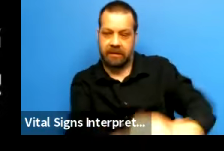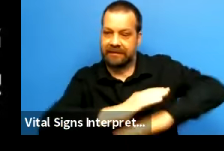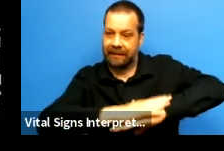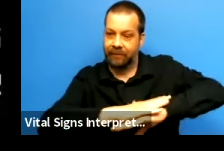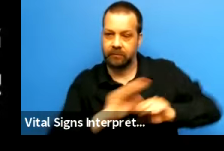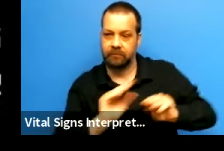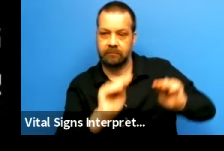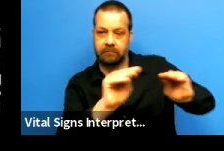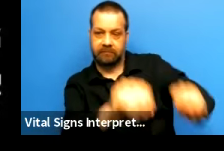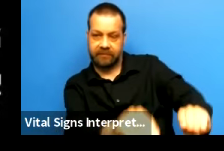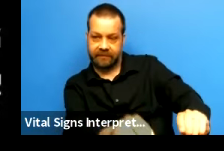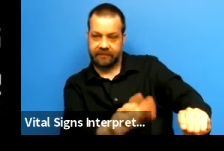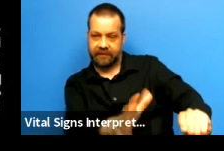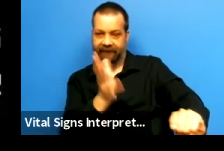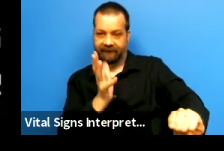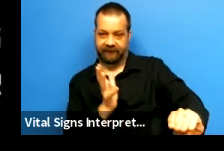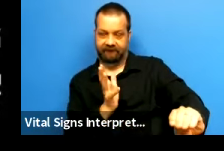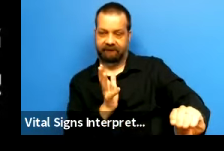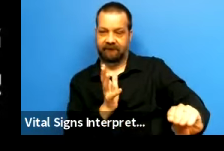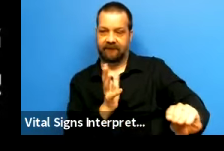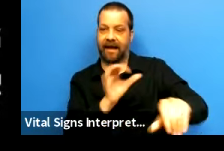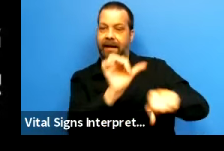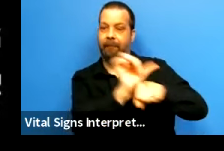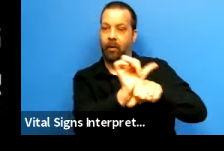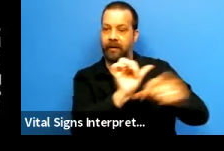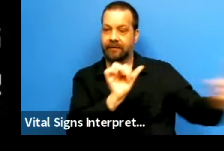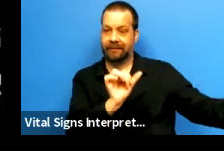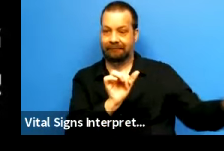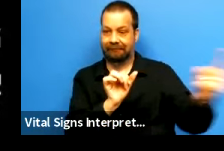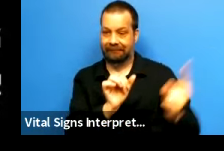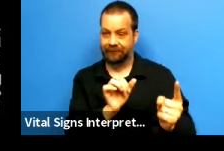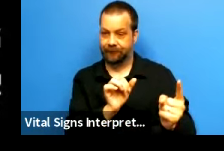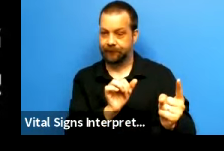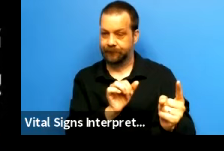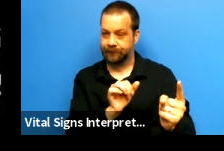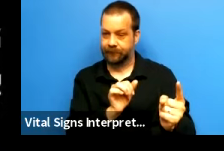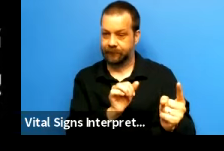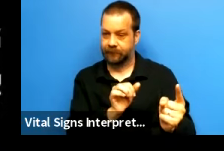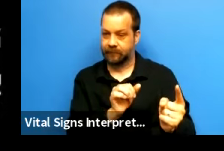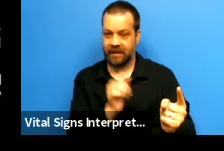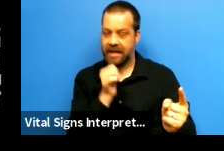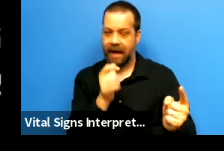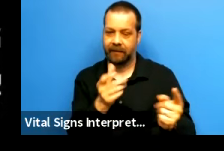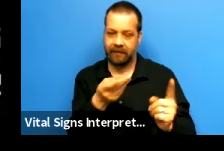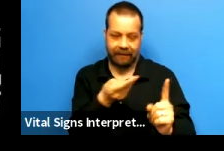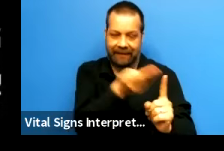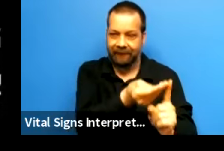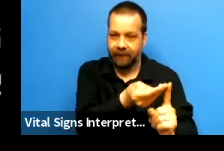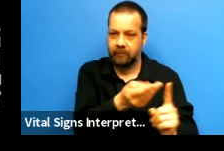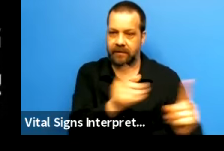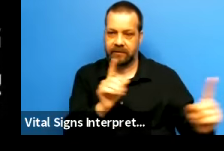so your employees are not having to have actual contact with those folks.